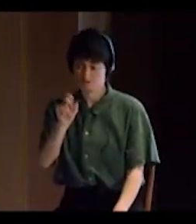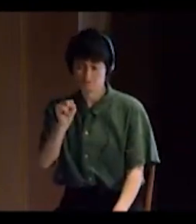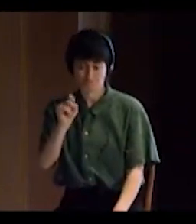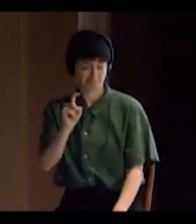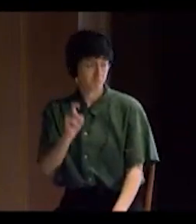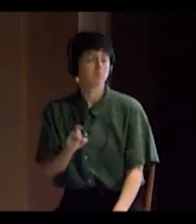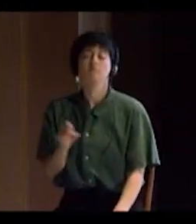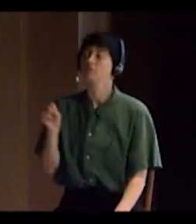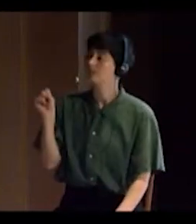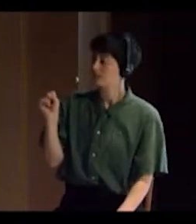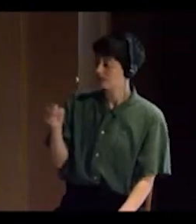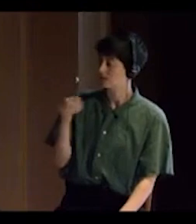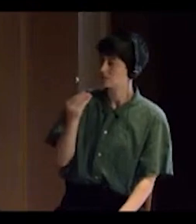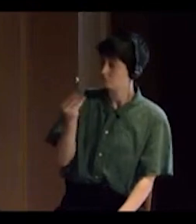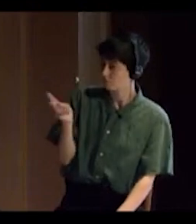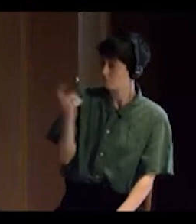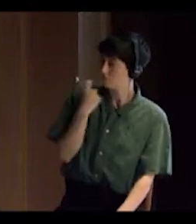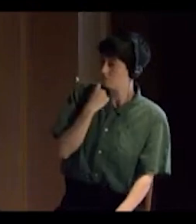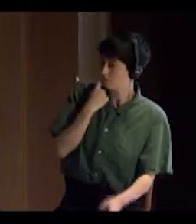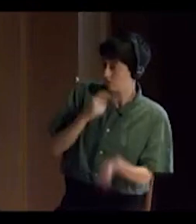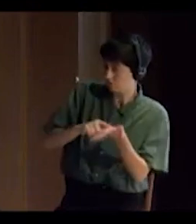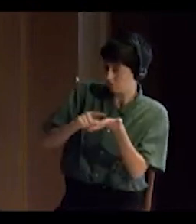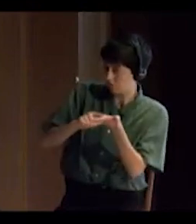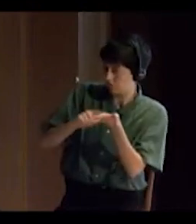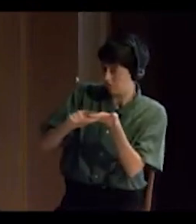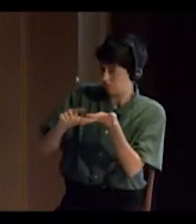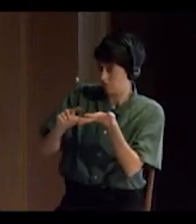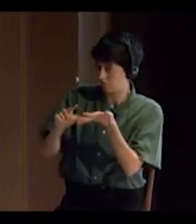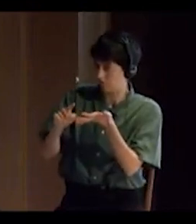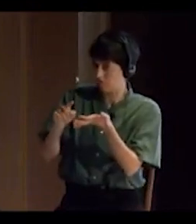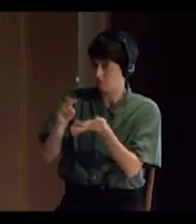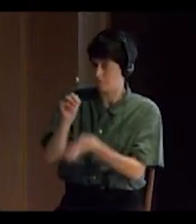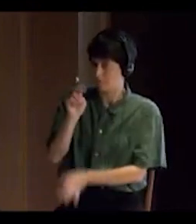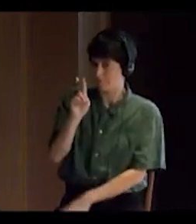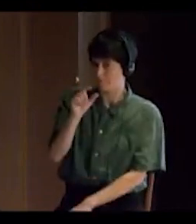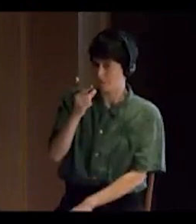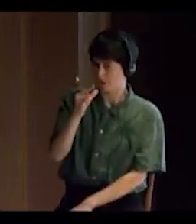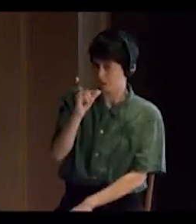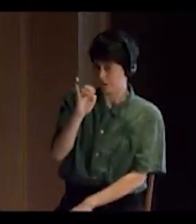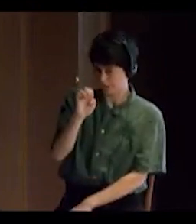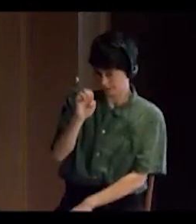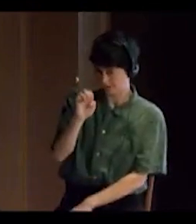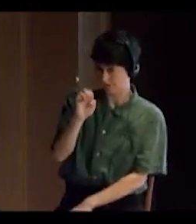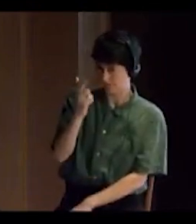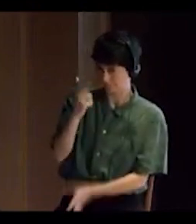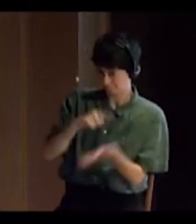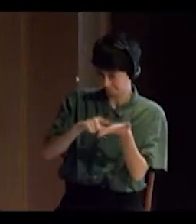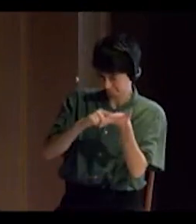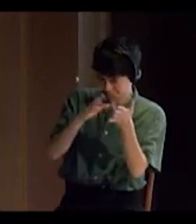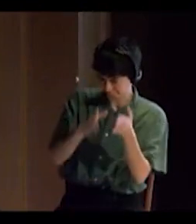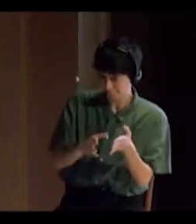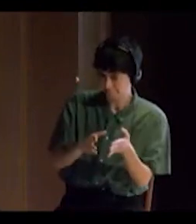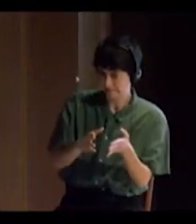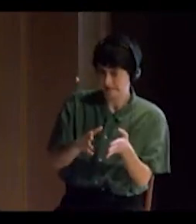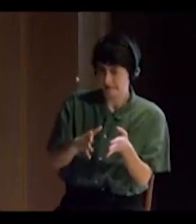I don't know what they have found, so I'm not brushed up on that literature. But there have been to look at, I believe,